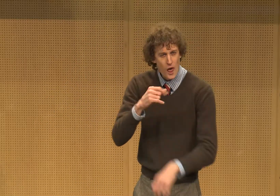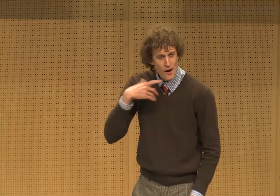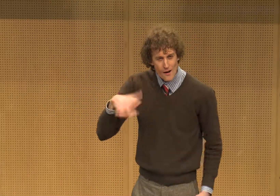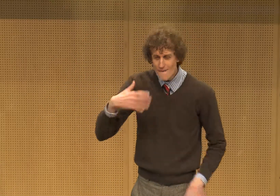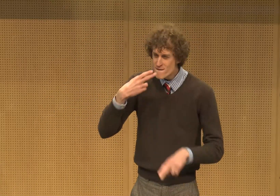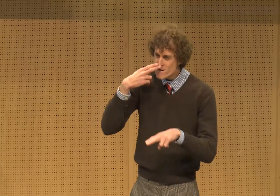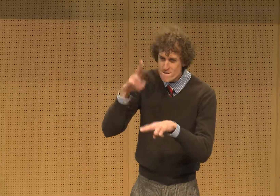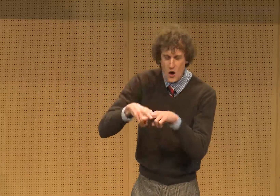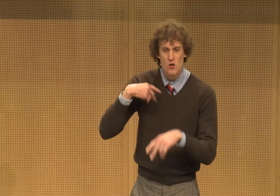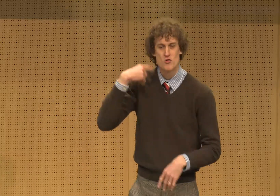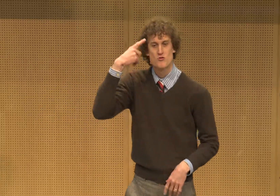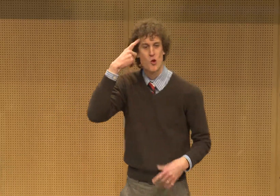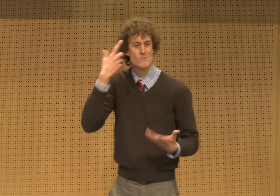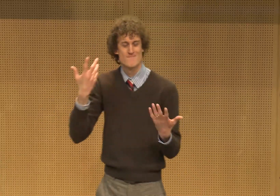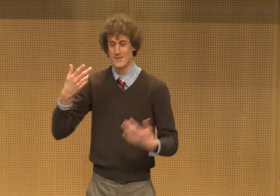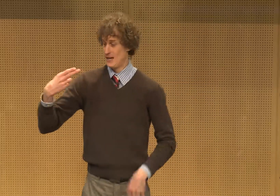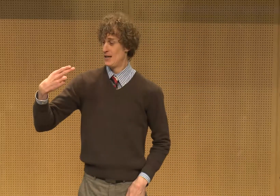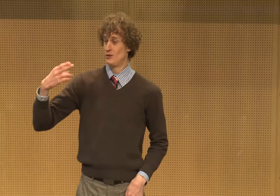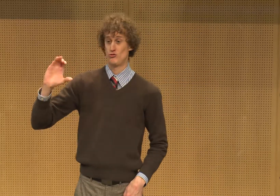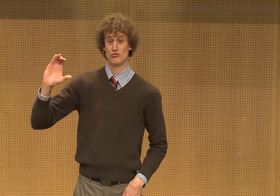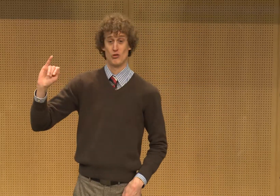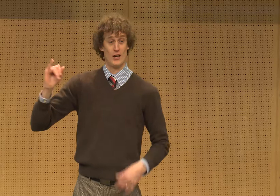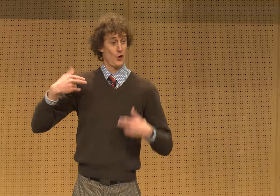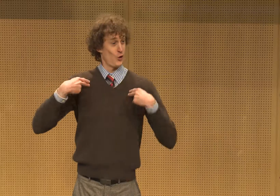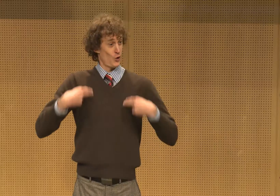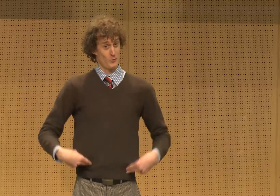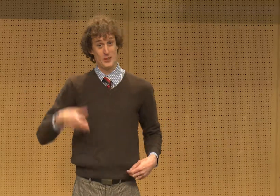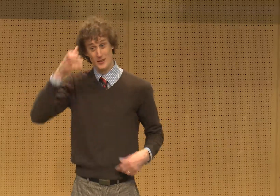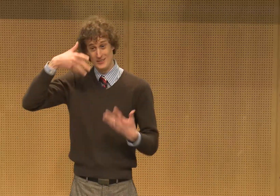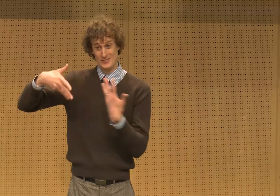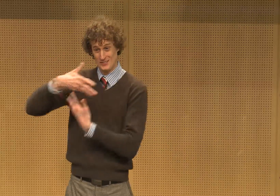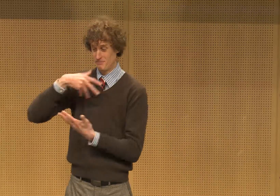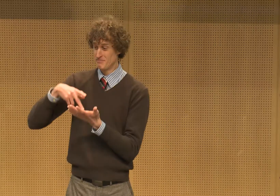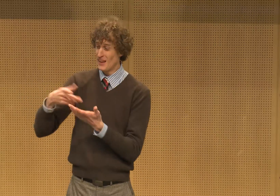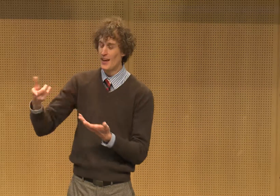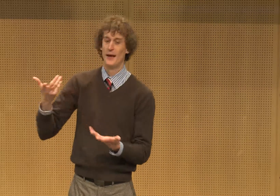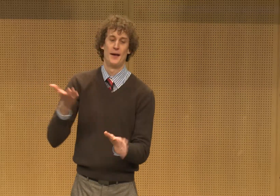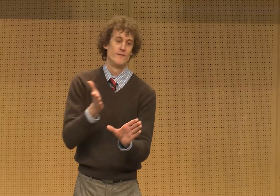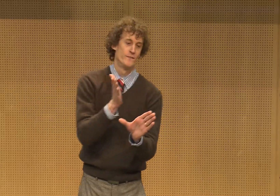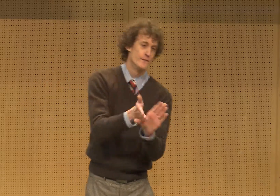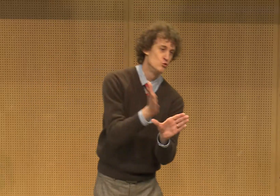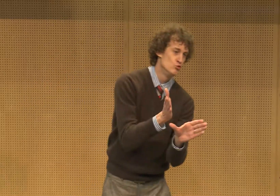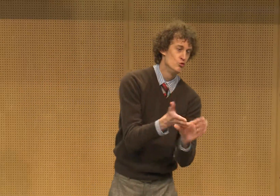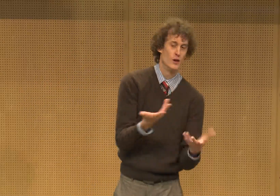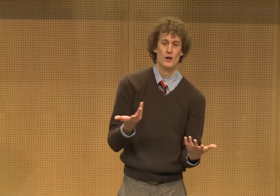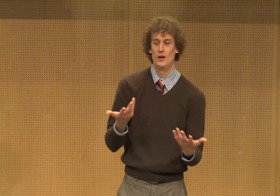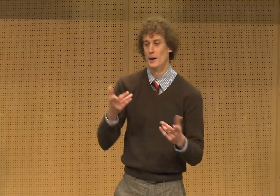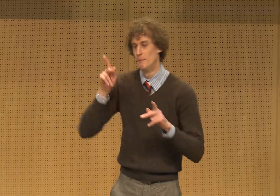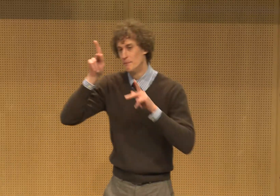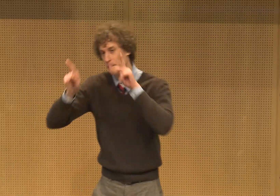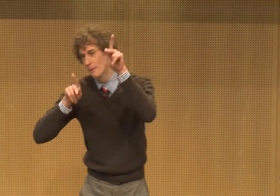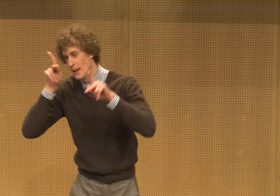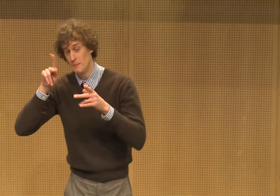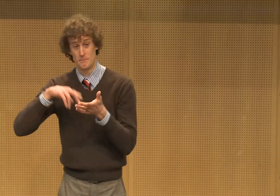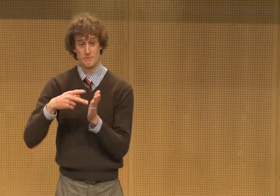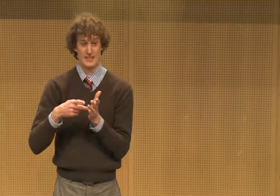And as he was working on his and I was around, I just really was drawn in to that particular work.